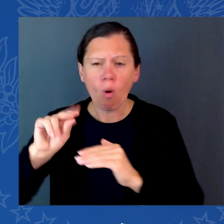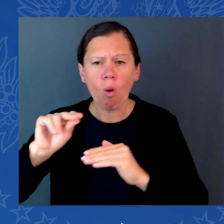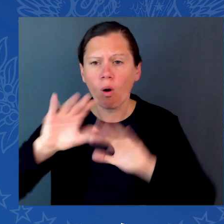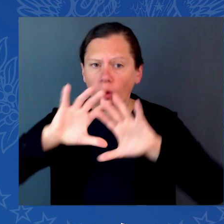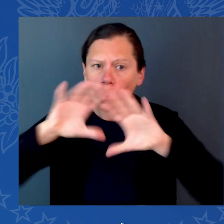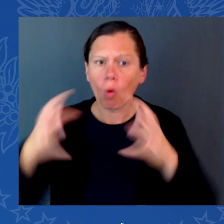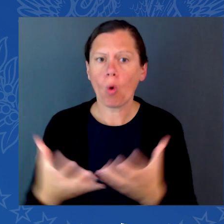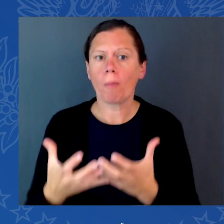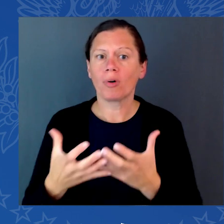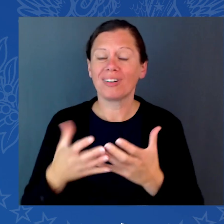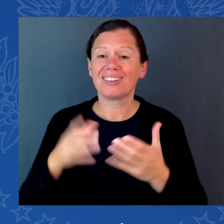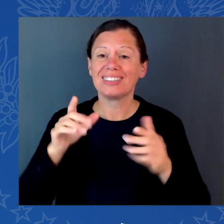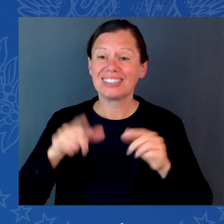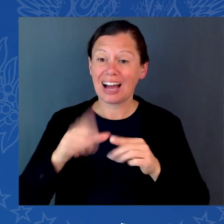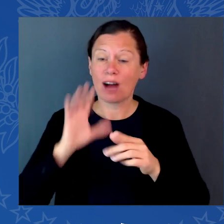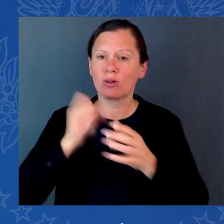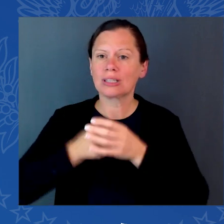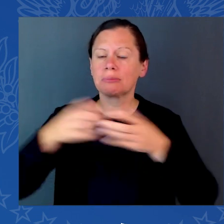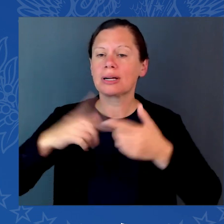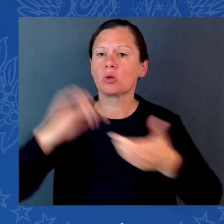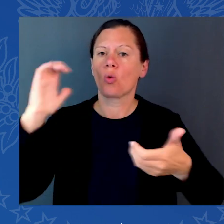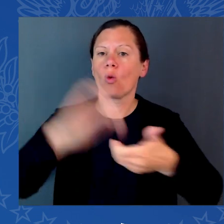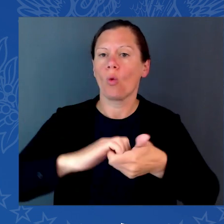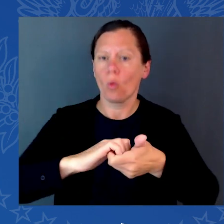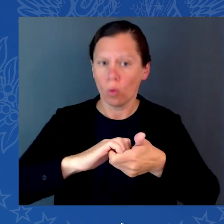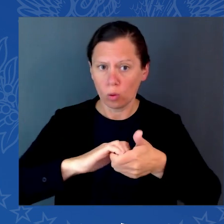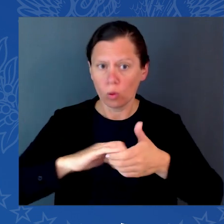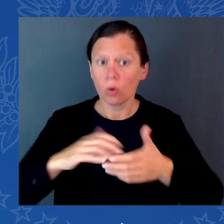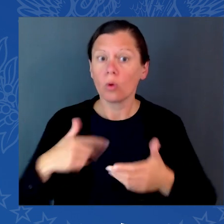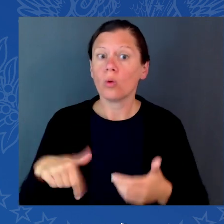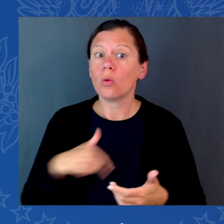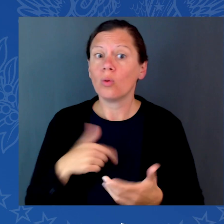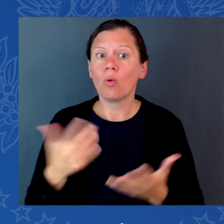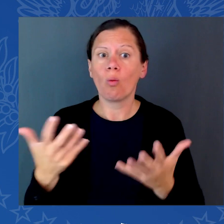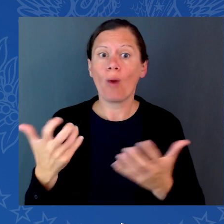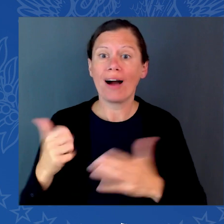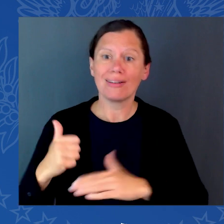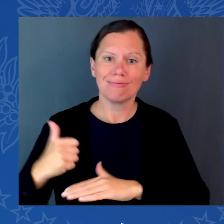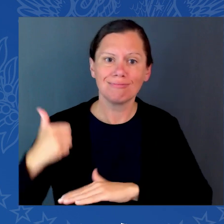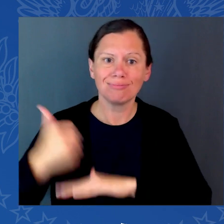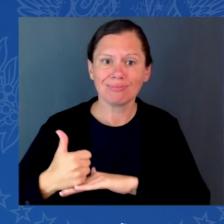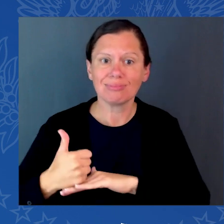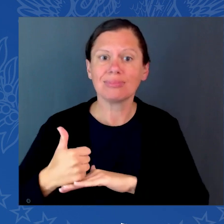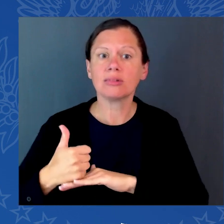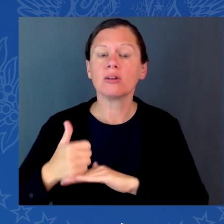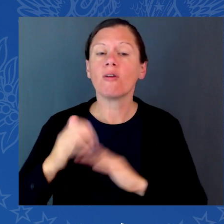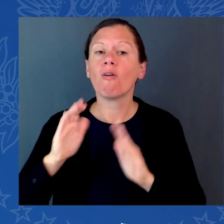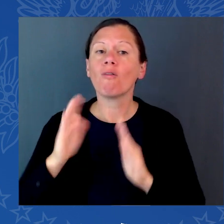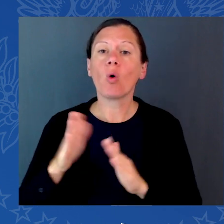Through PGII, we can make a significant contribution